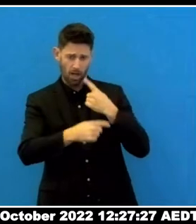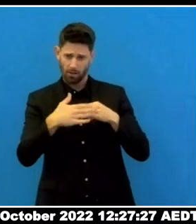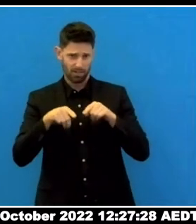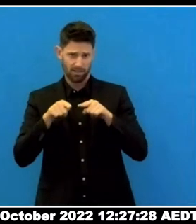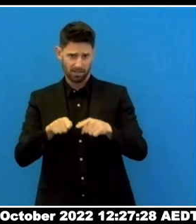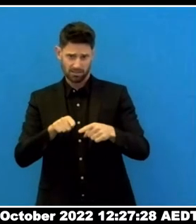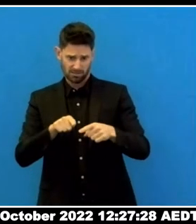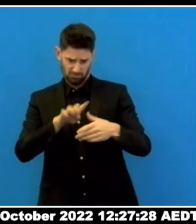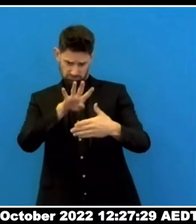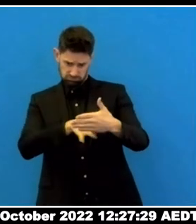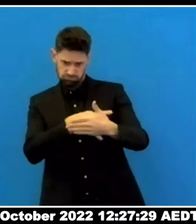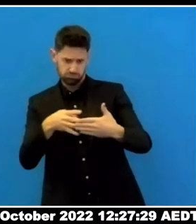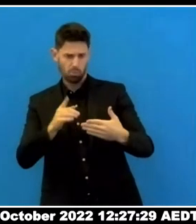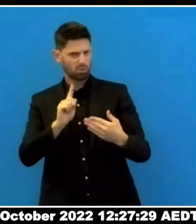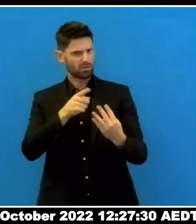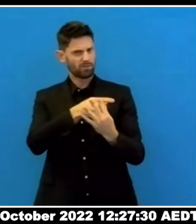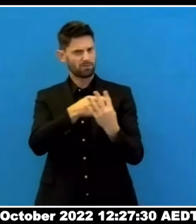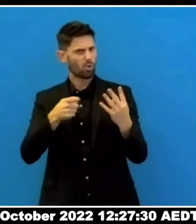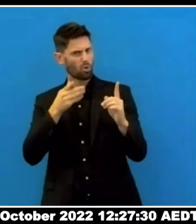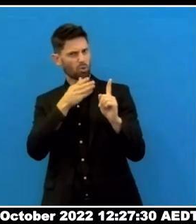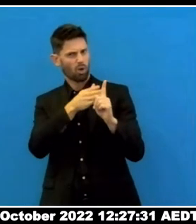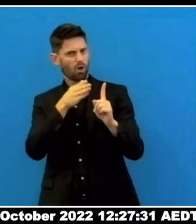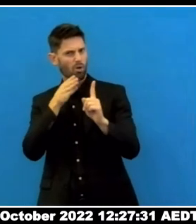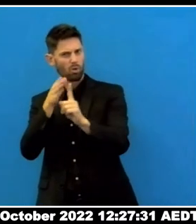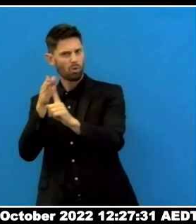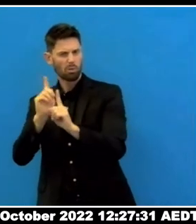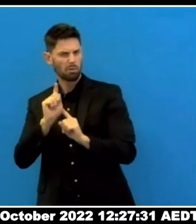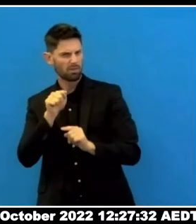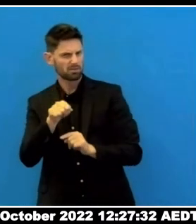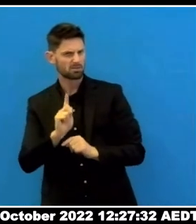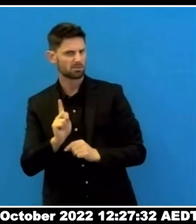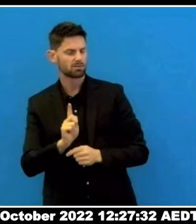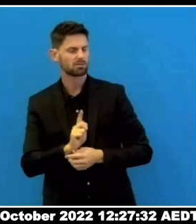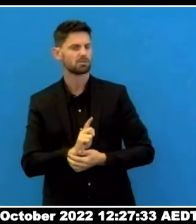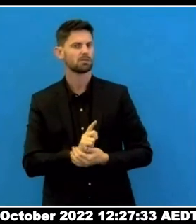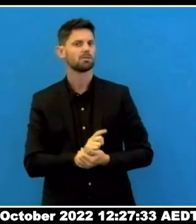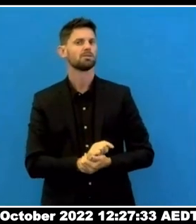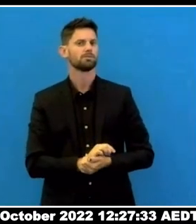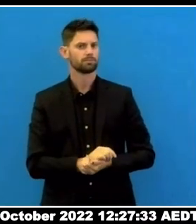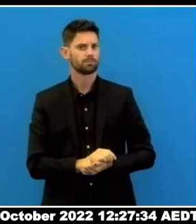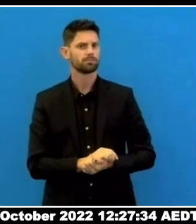and what the four recovery goals mean and how and I will stop there.